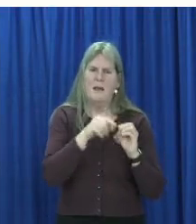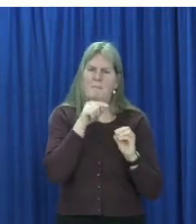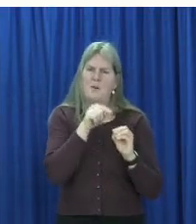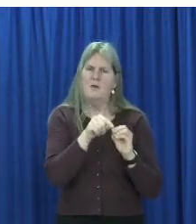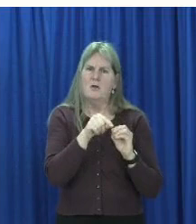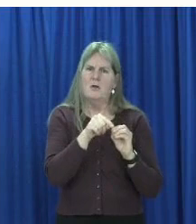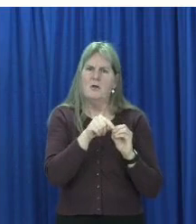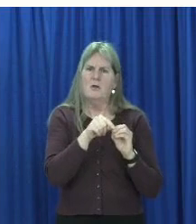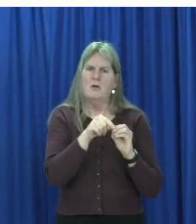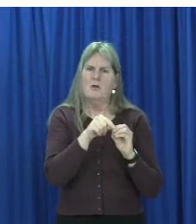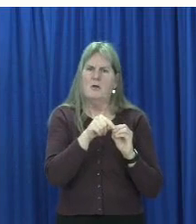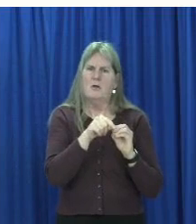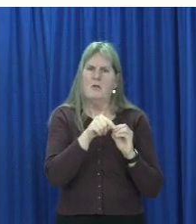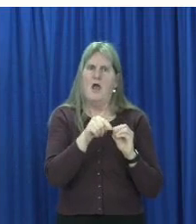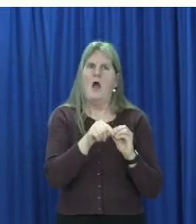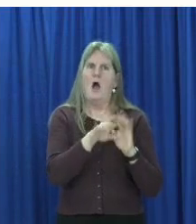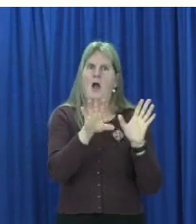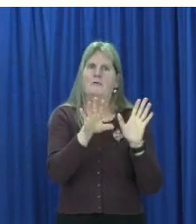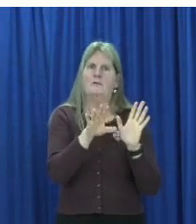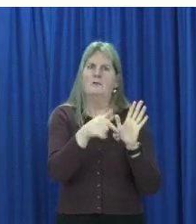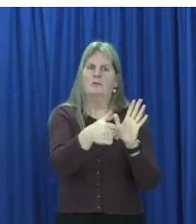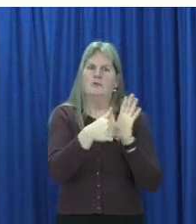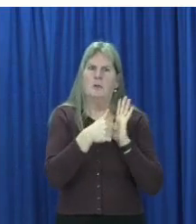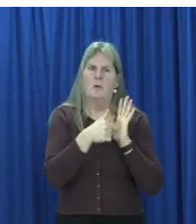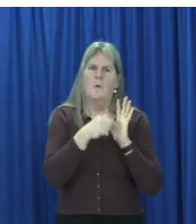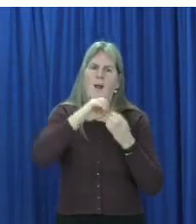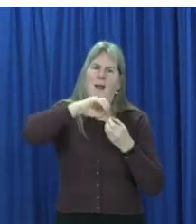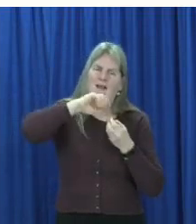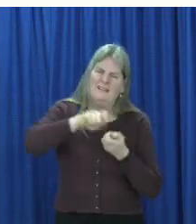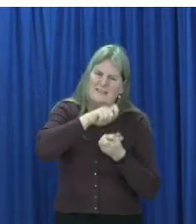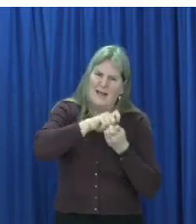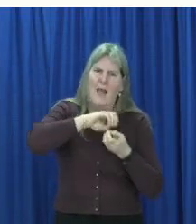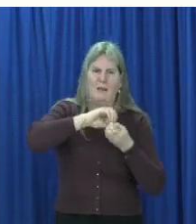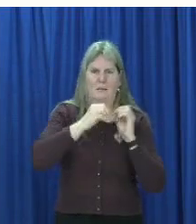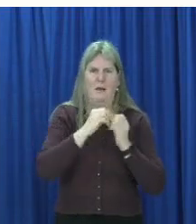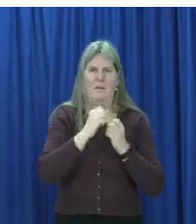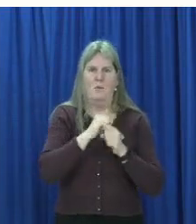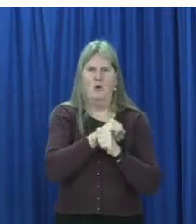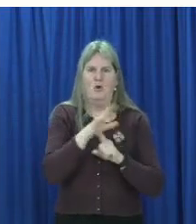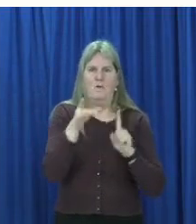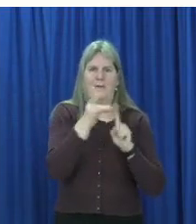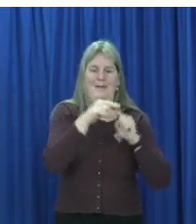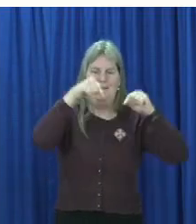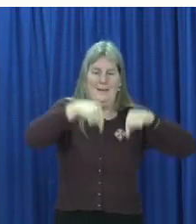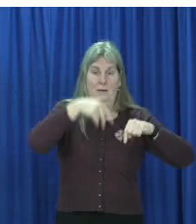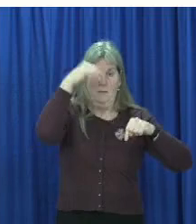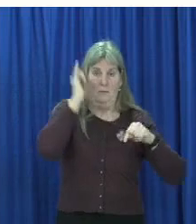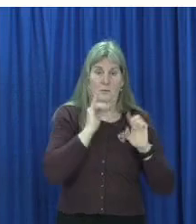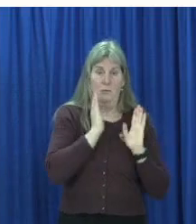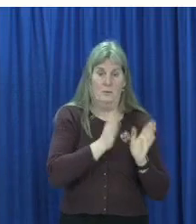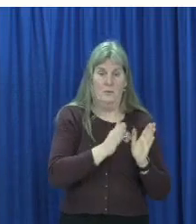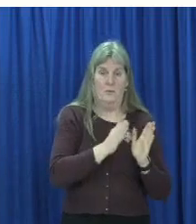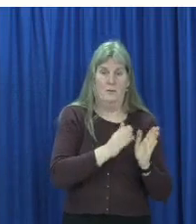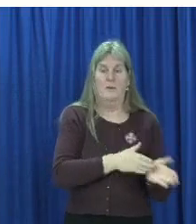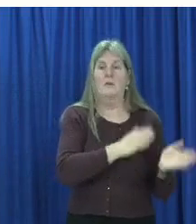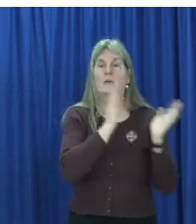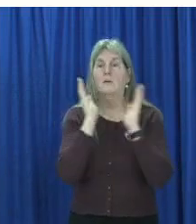a better indicator of how many cases we had in the territory. Now, they are still an indicator